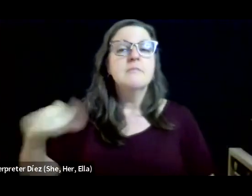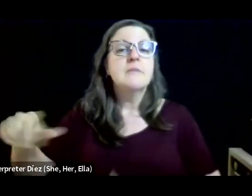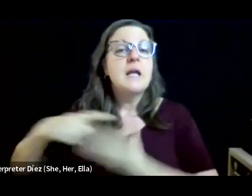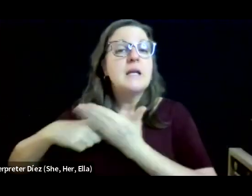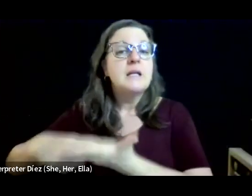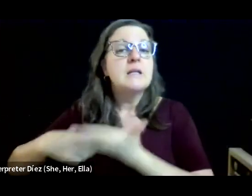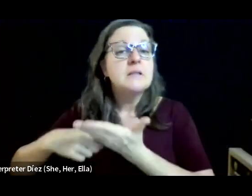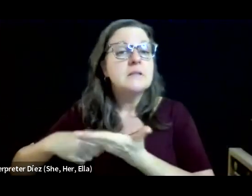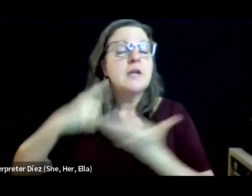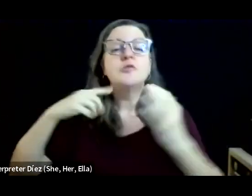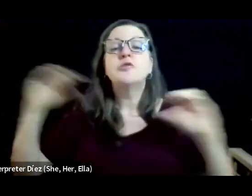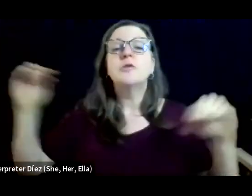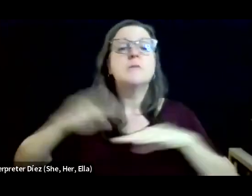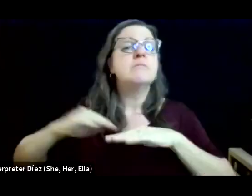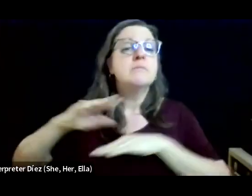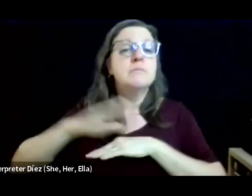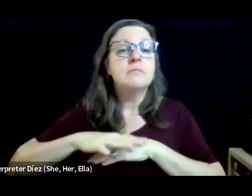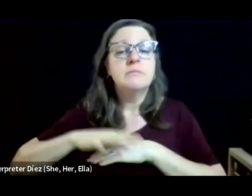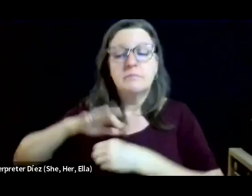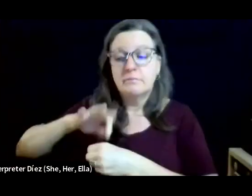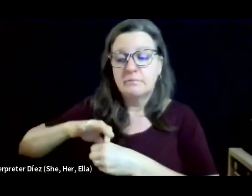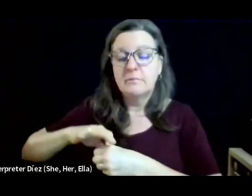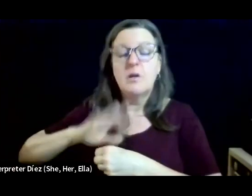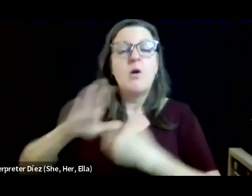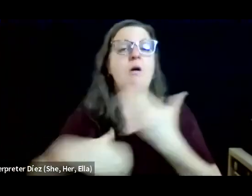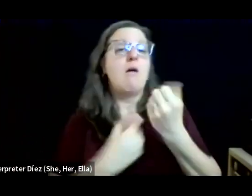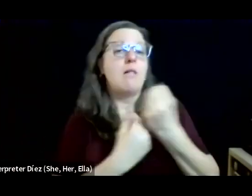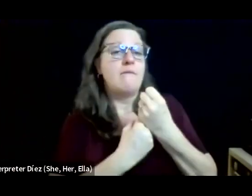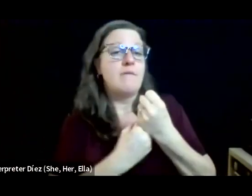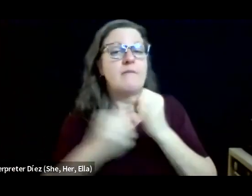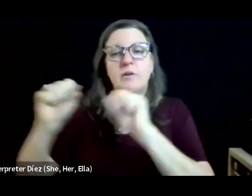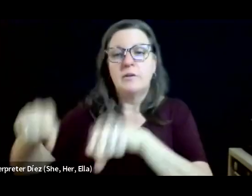Hearing none advice? [Approved.] All in favor? Aye.